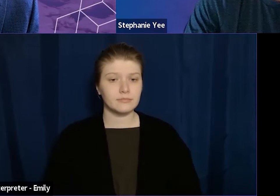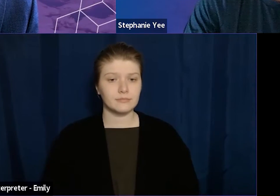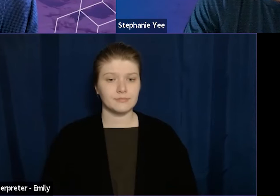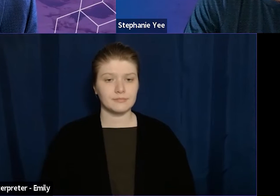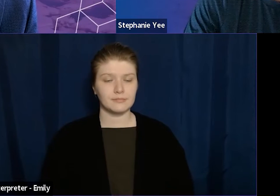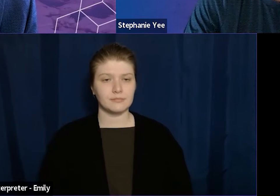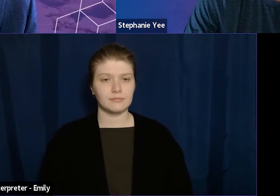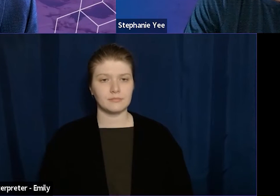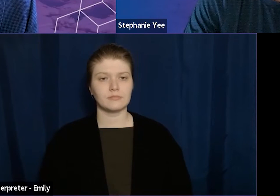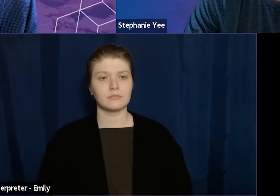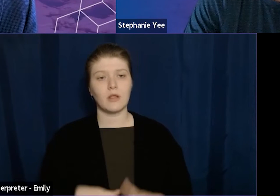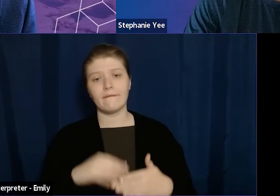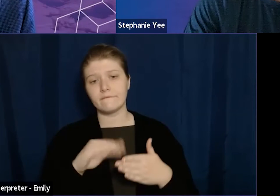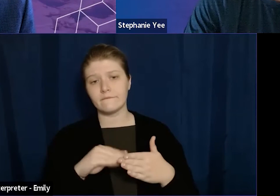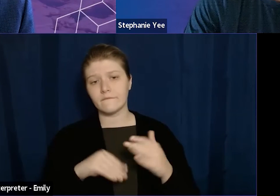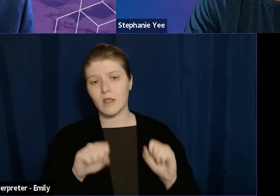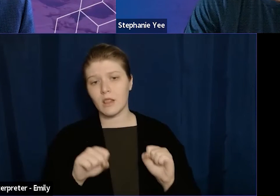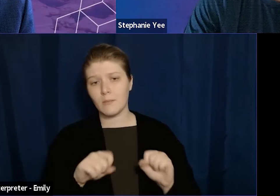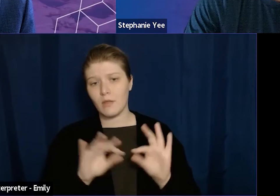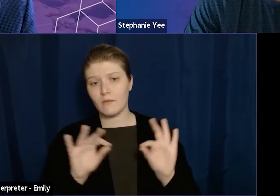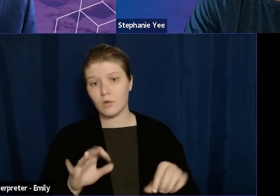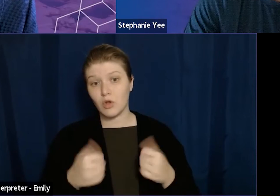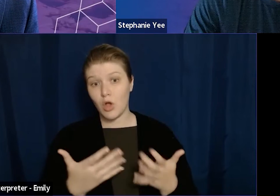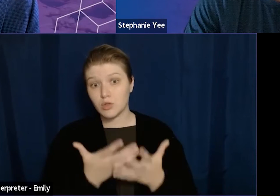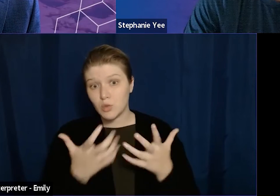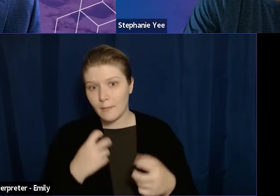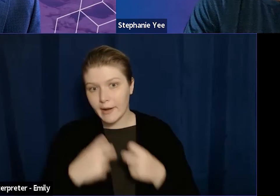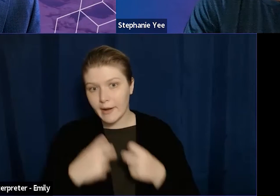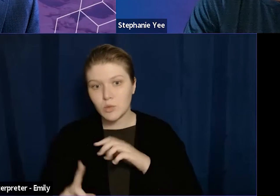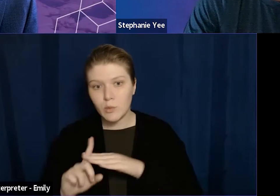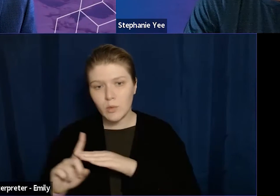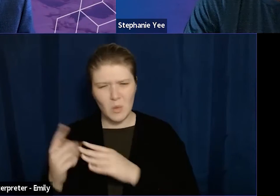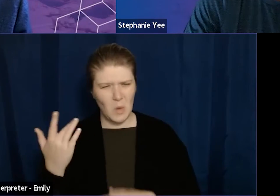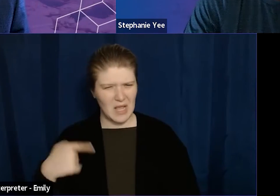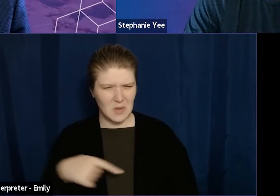If fillable forms cause so many issues with errors, why even have fillable forms at all?